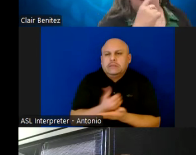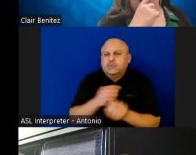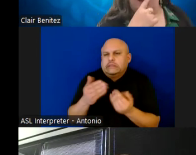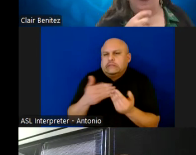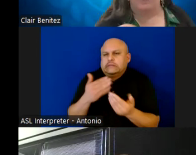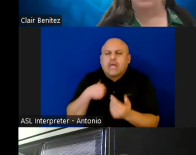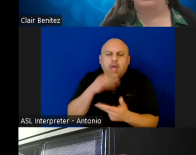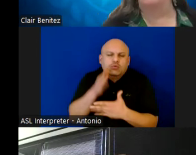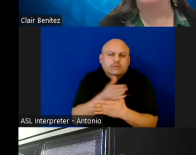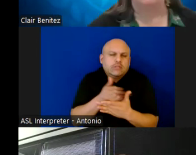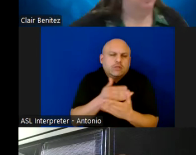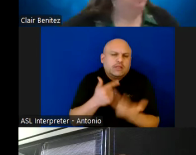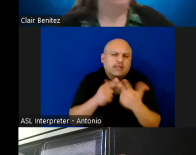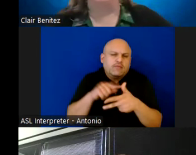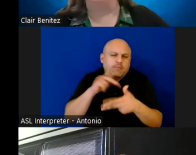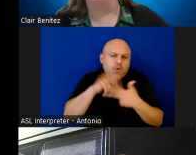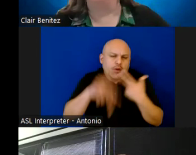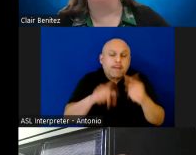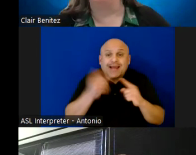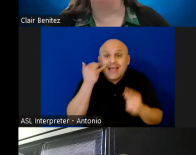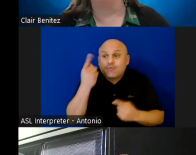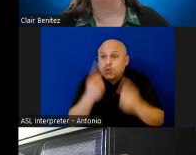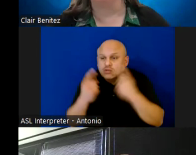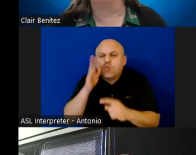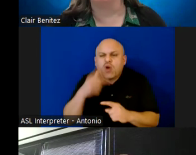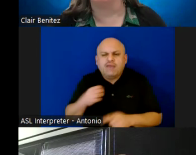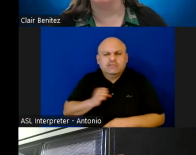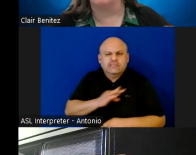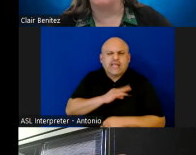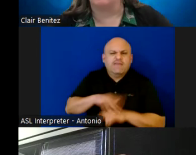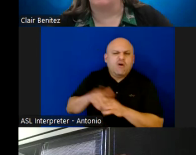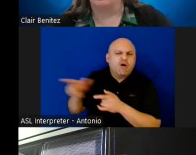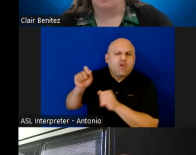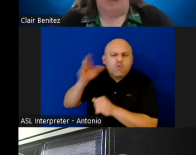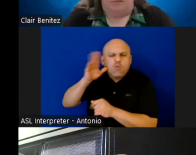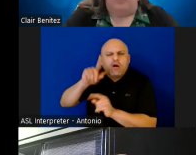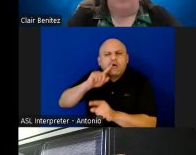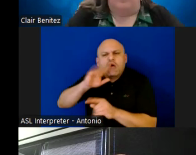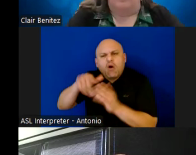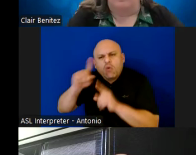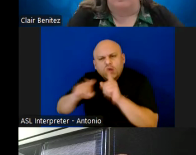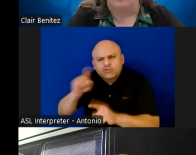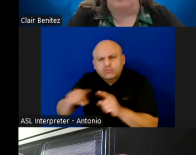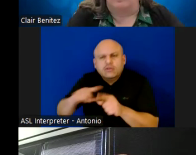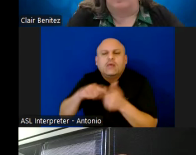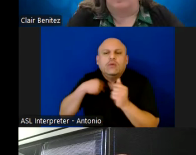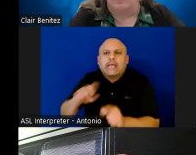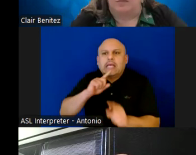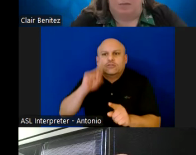For convenience, I'm going to share about all three of our programs, but if there are questions we'll have staff online that can answer questions or we can get back to everyone.